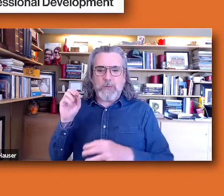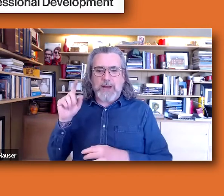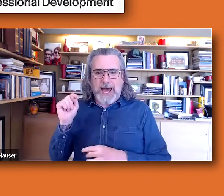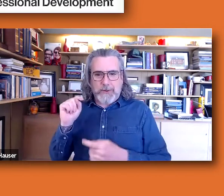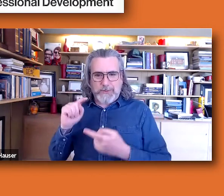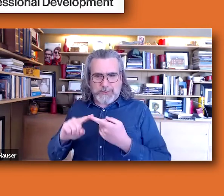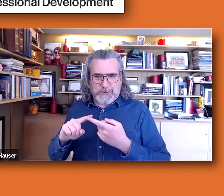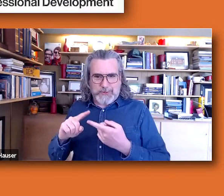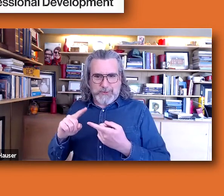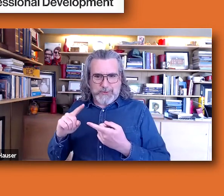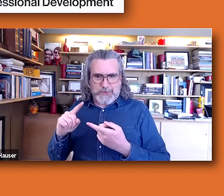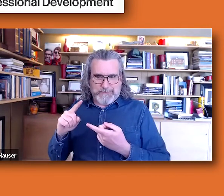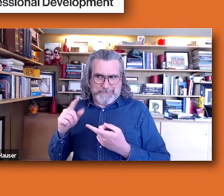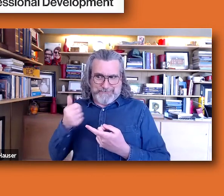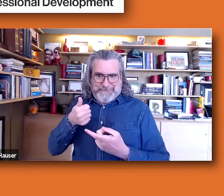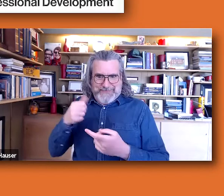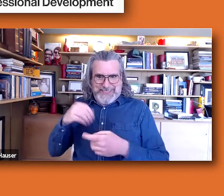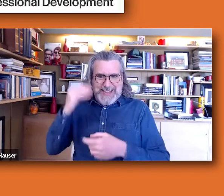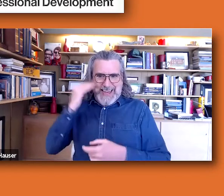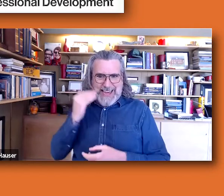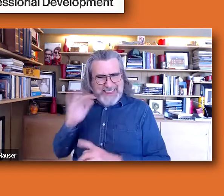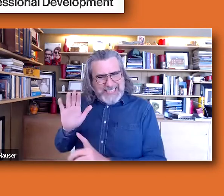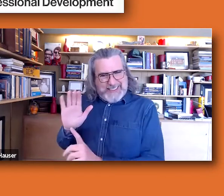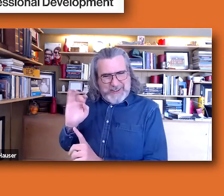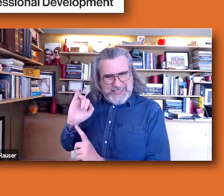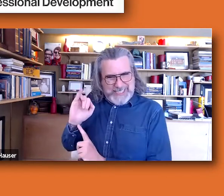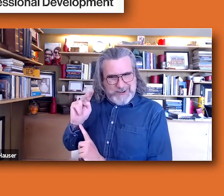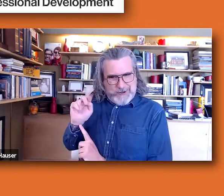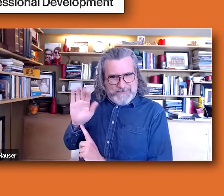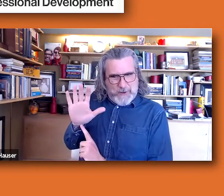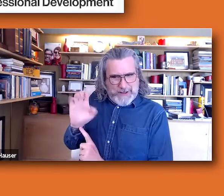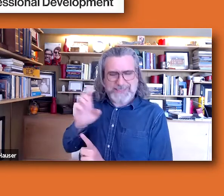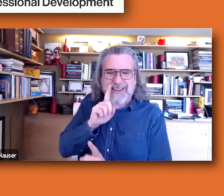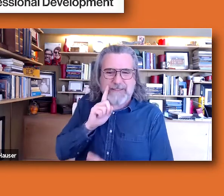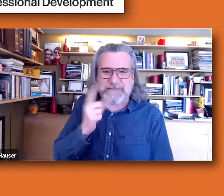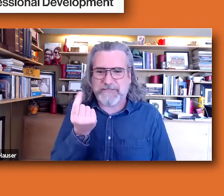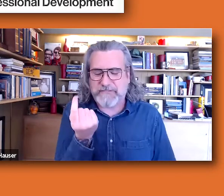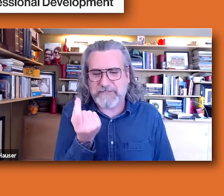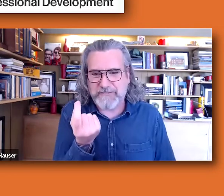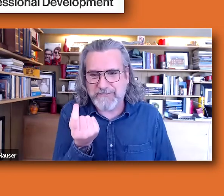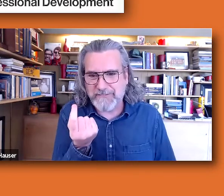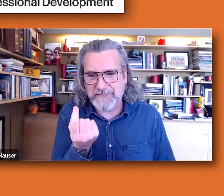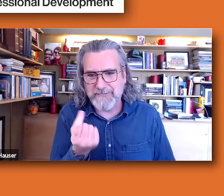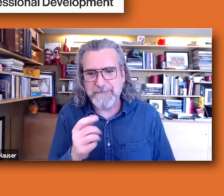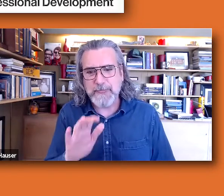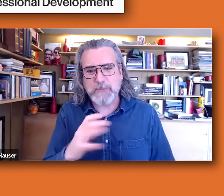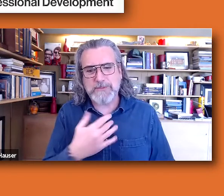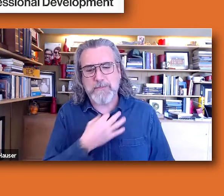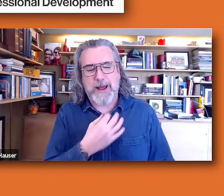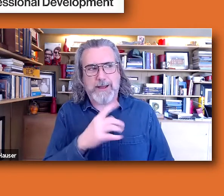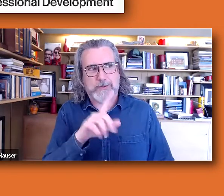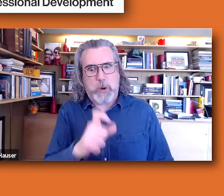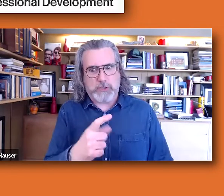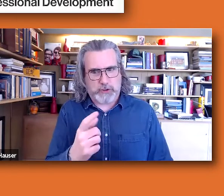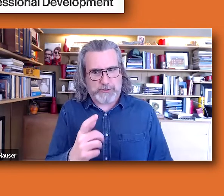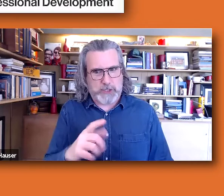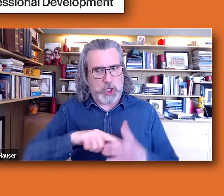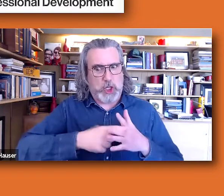they often sound out what they're reading, so they're almost talking to themselves in their head. That's the typical inner voice for hearing people.